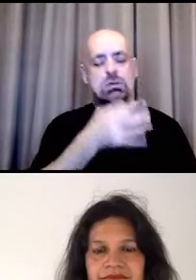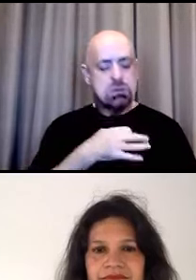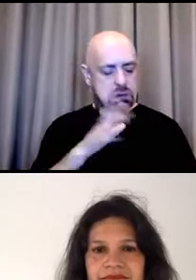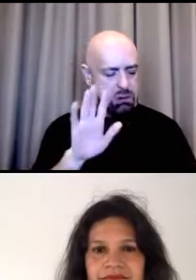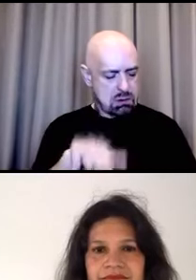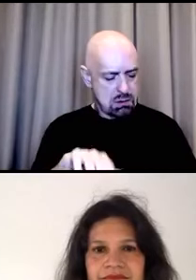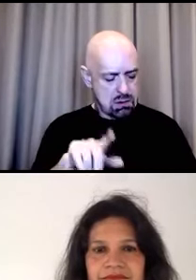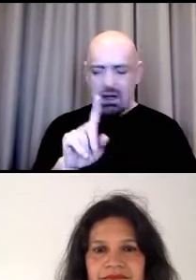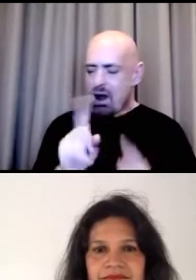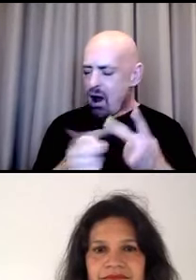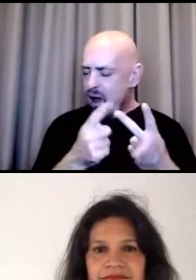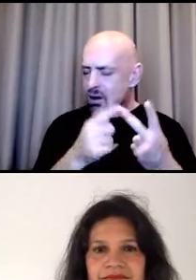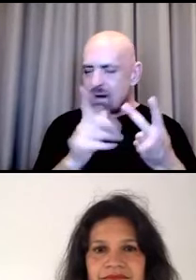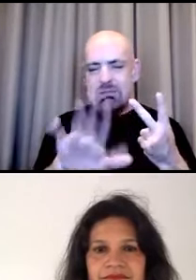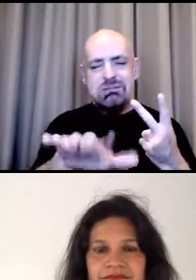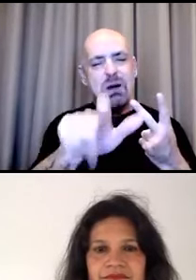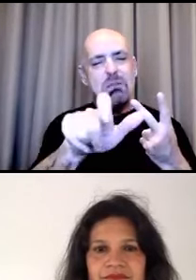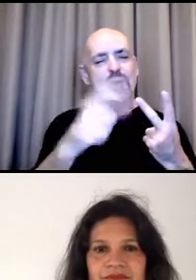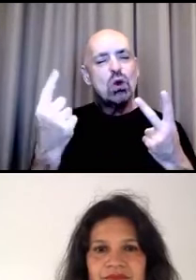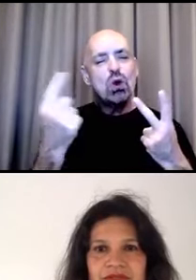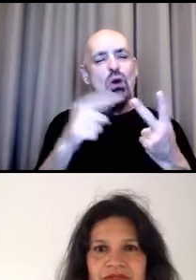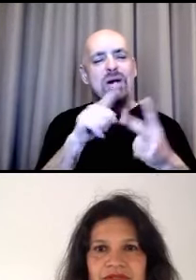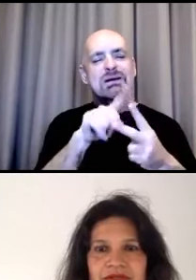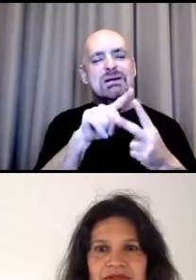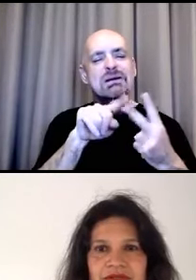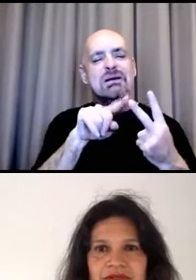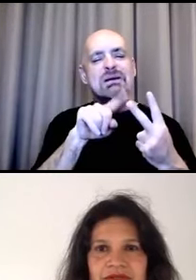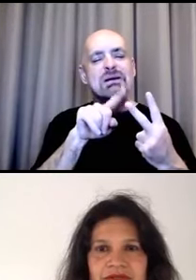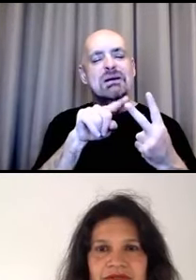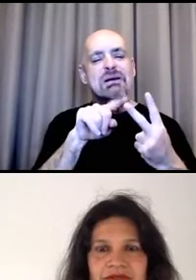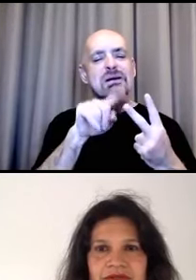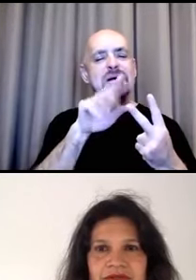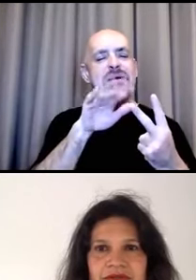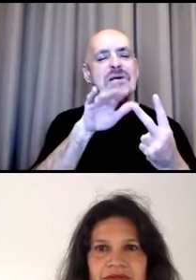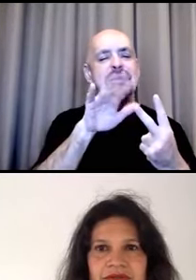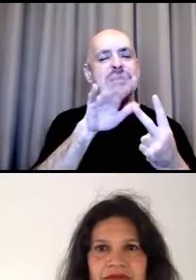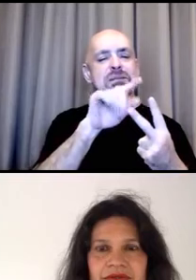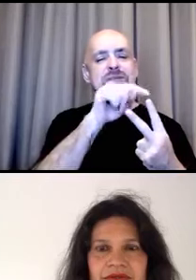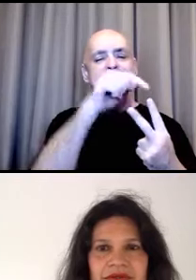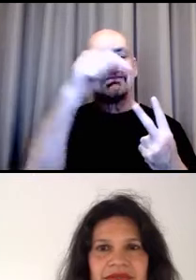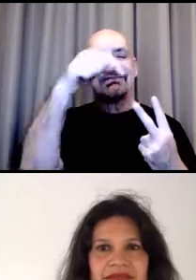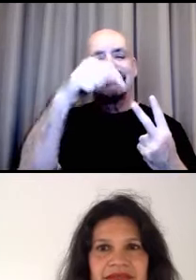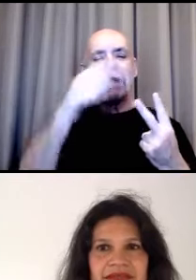This is a very exciting and interesting question